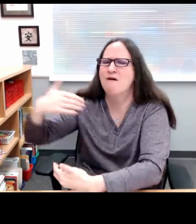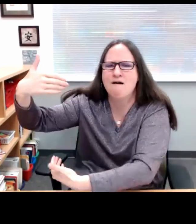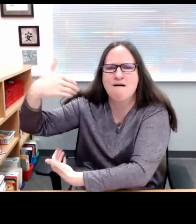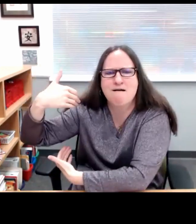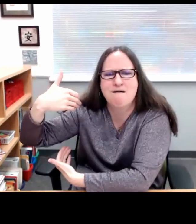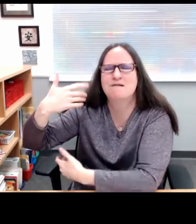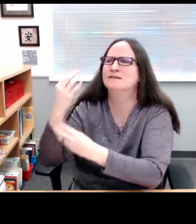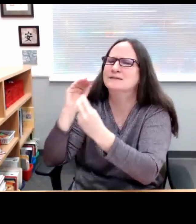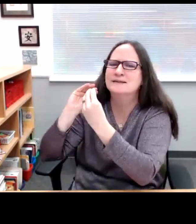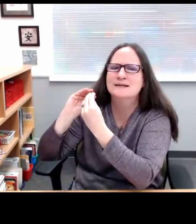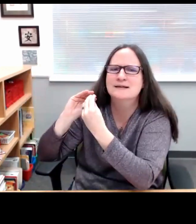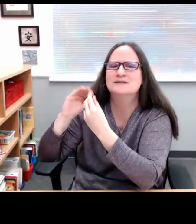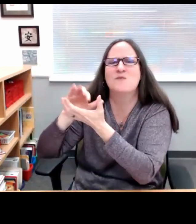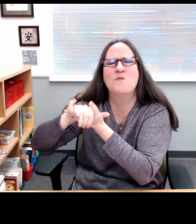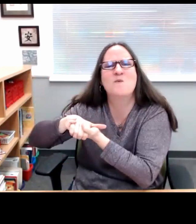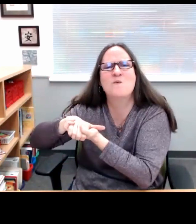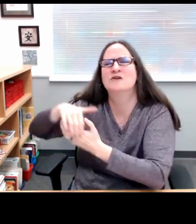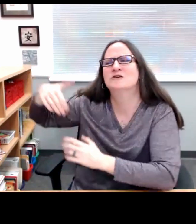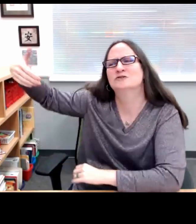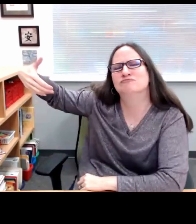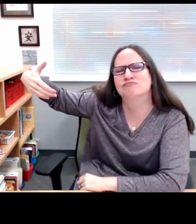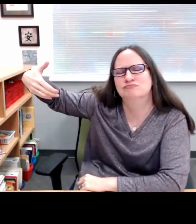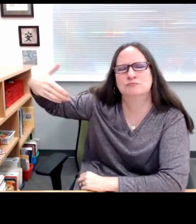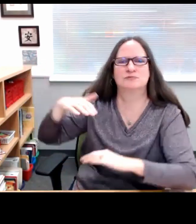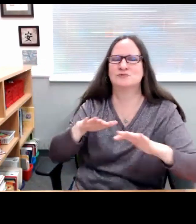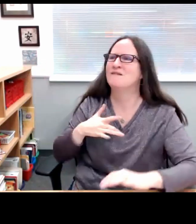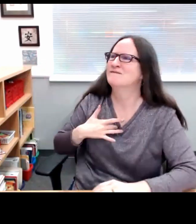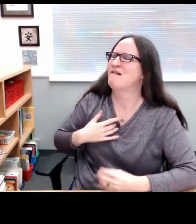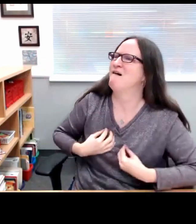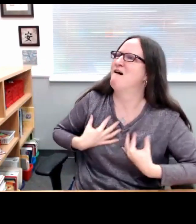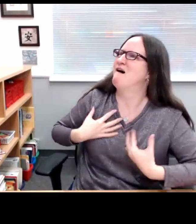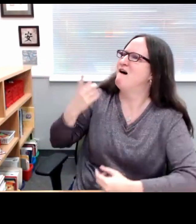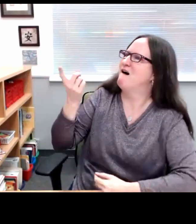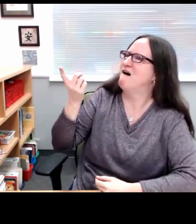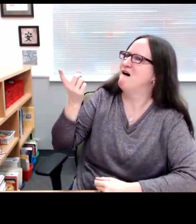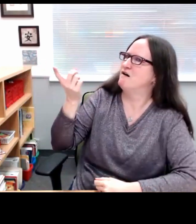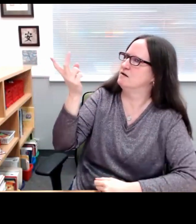That they are showing affection to each other, hugging, kissing, holding hands, holding each